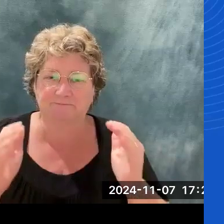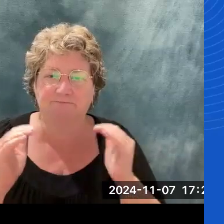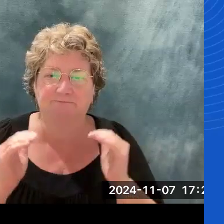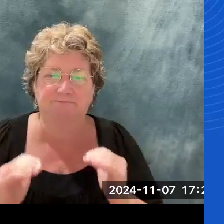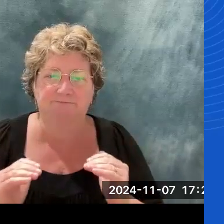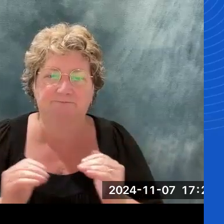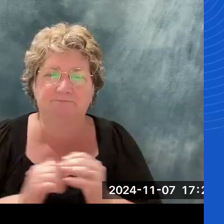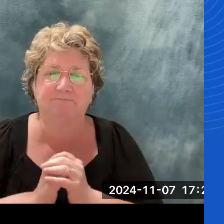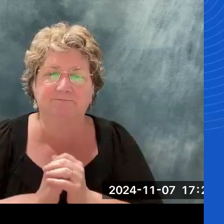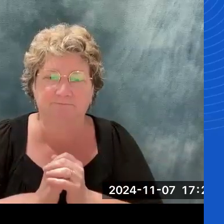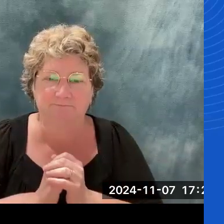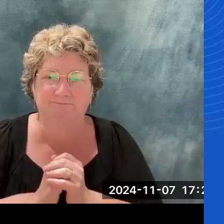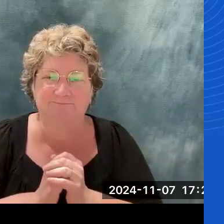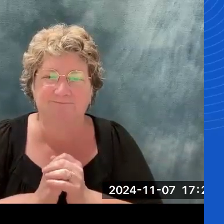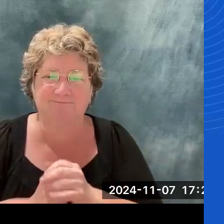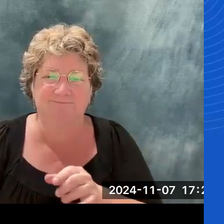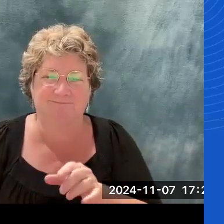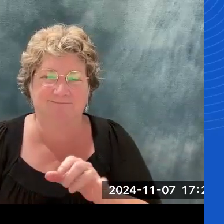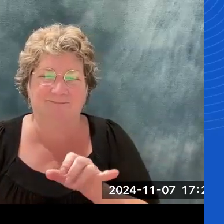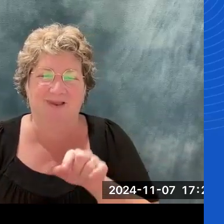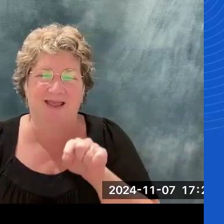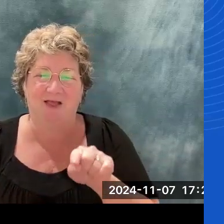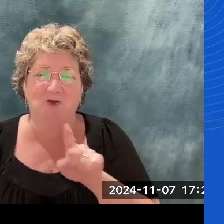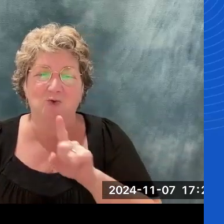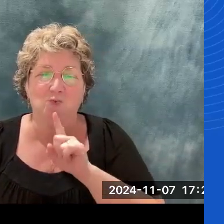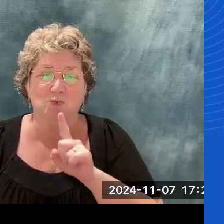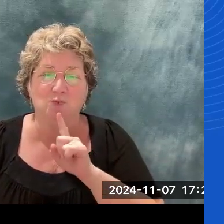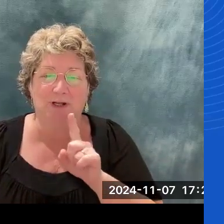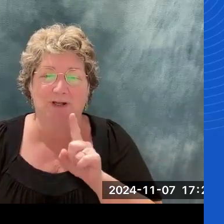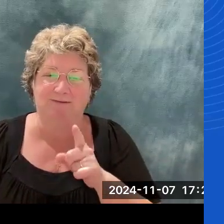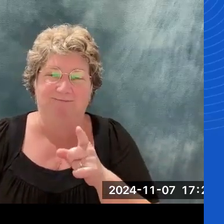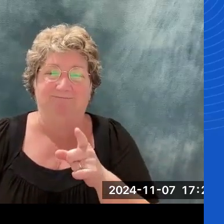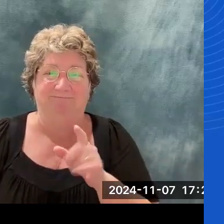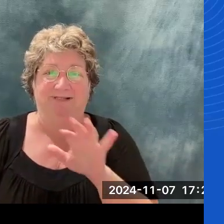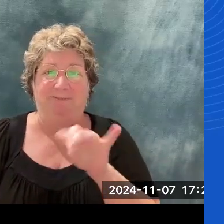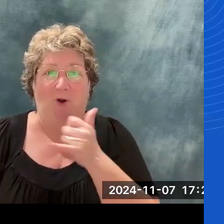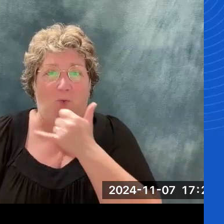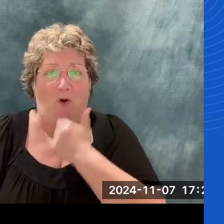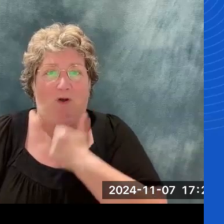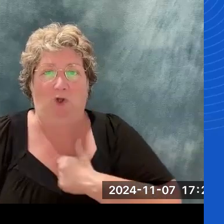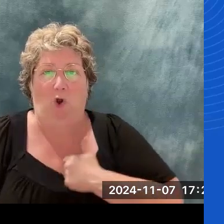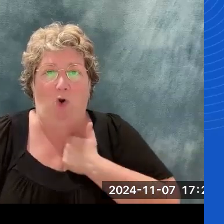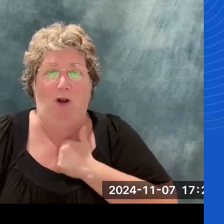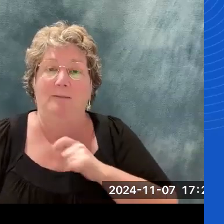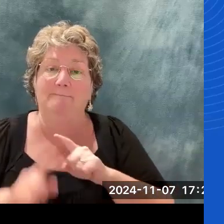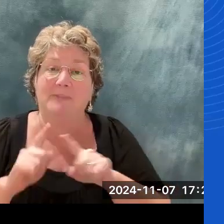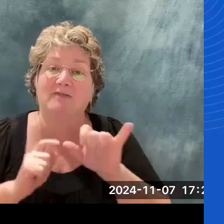supposed to say chronic physical illness. And that's important because it's that sense of hopelessness.